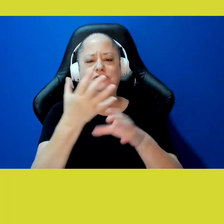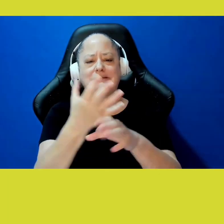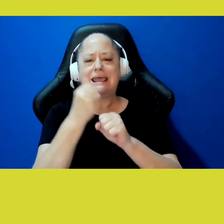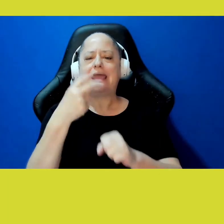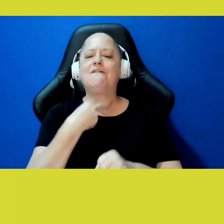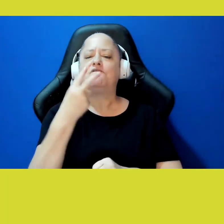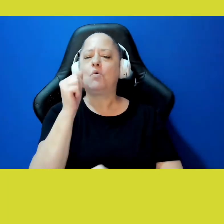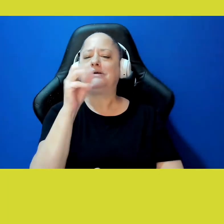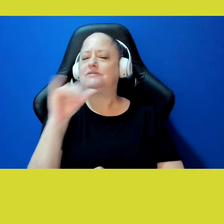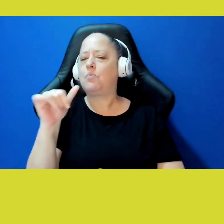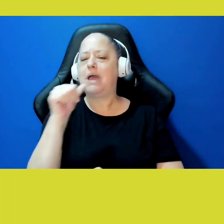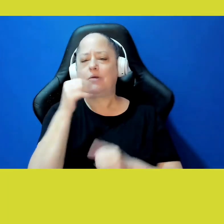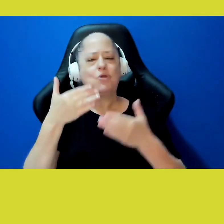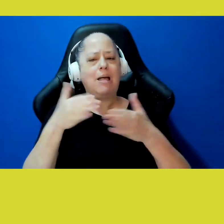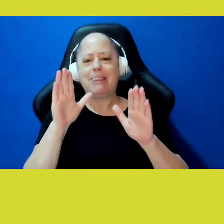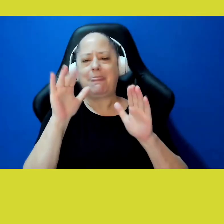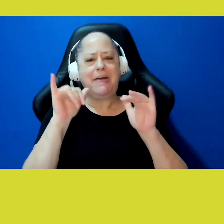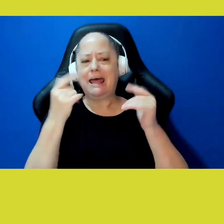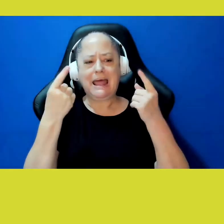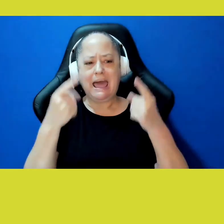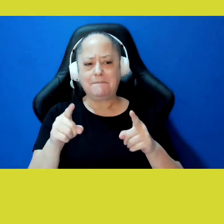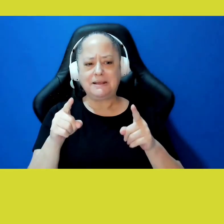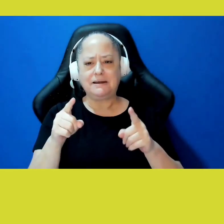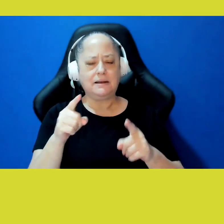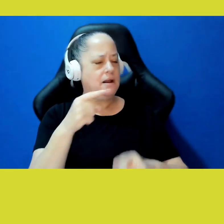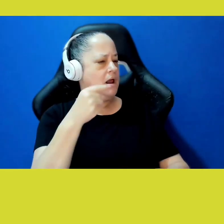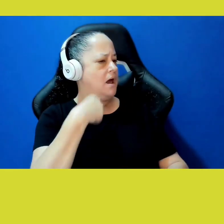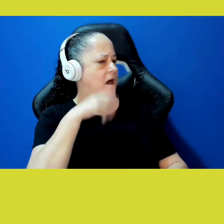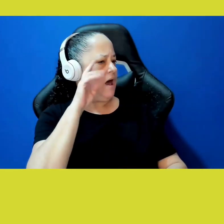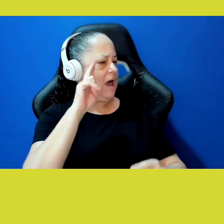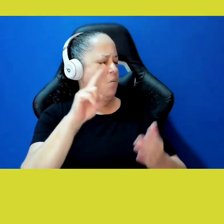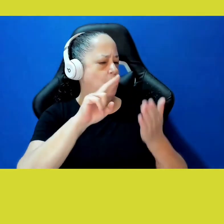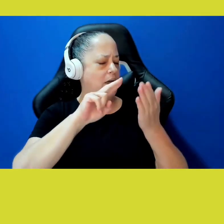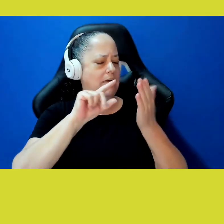gonna um highlight a few other questions that have